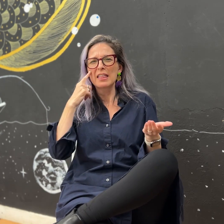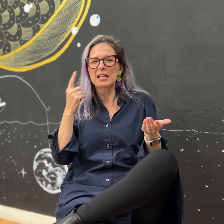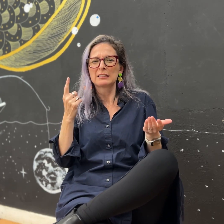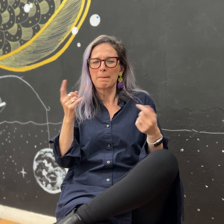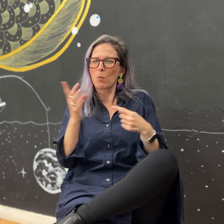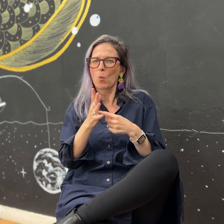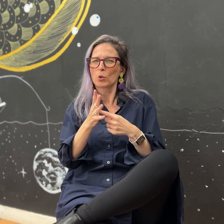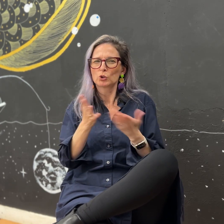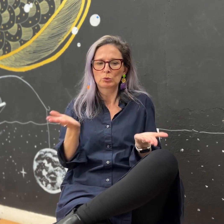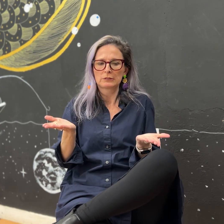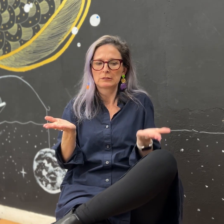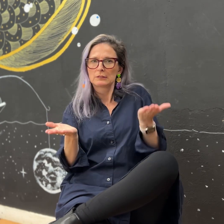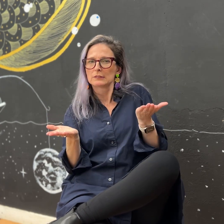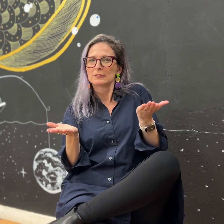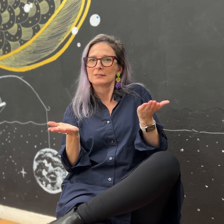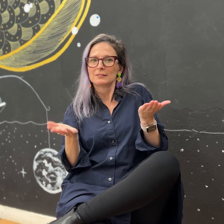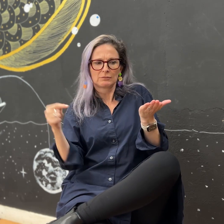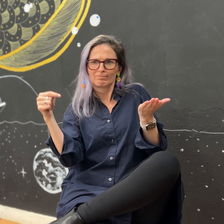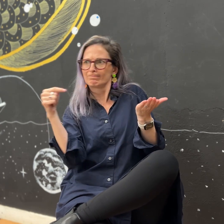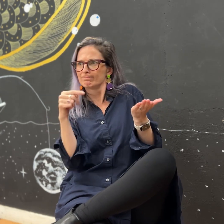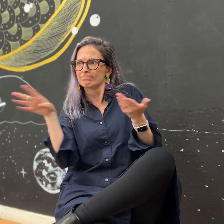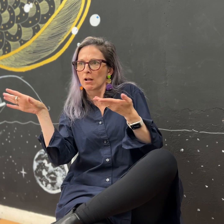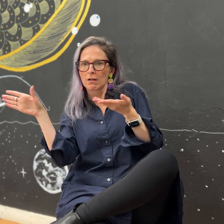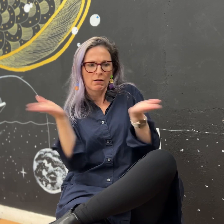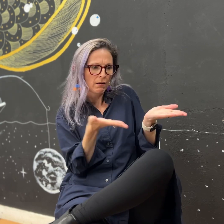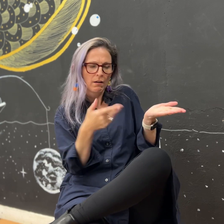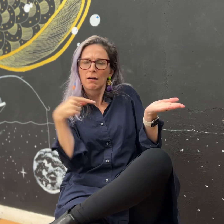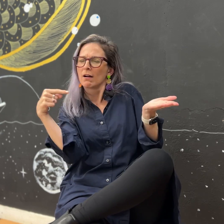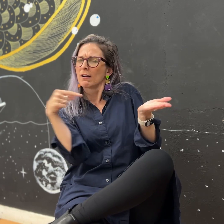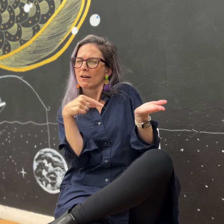It’s important to elevate Deaf people, show everyone that we’re here,